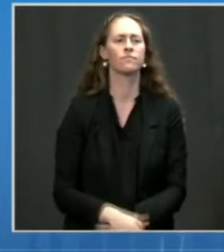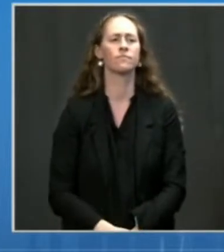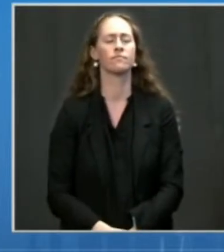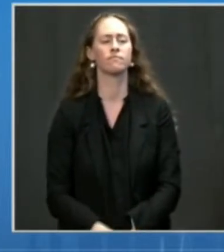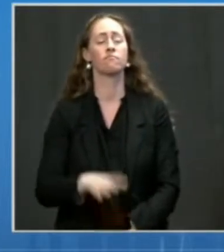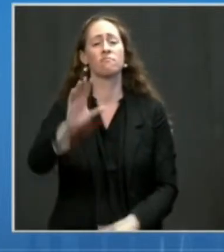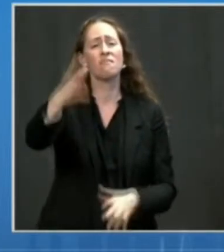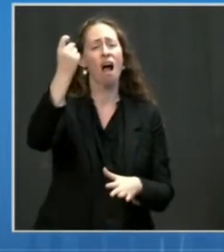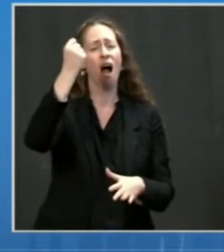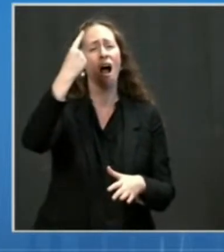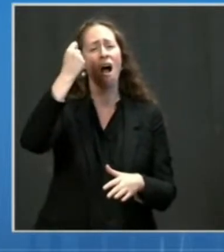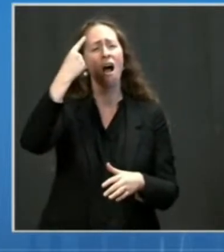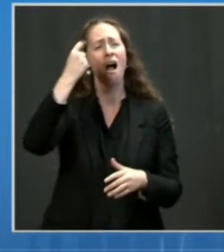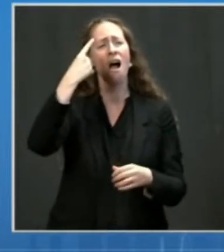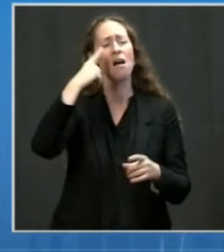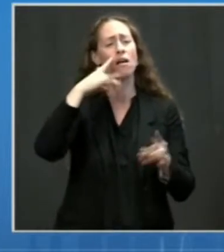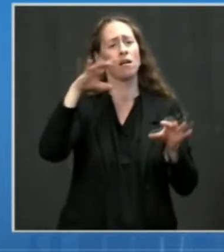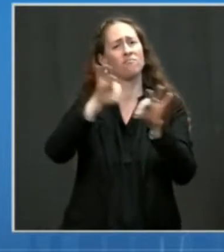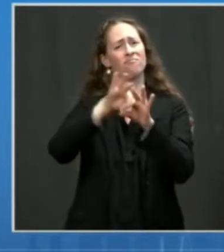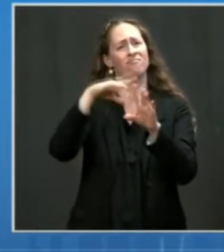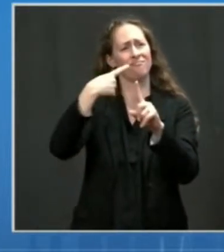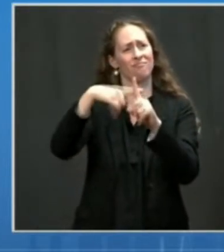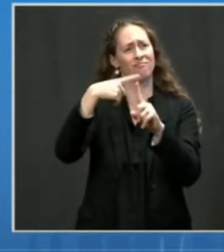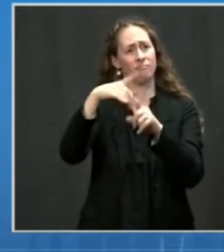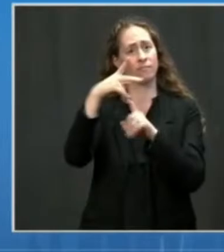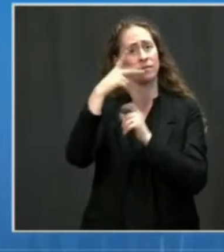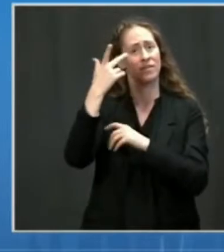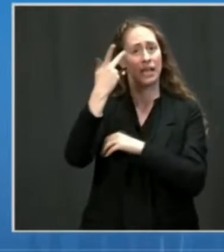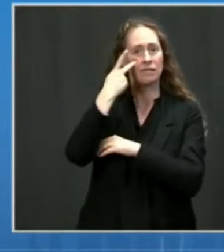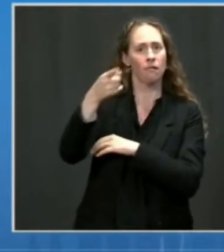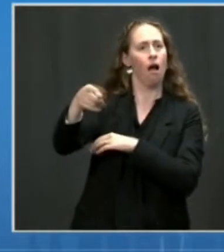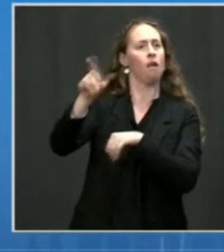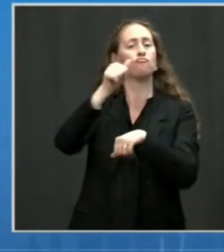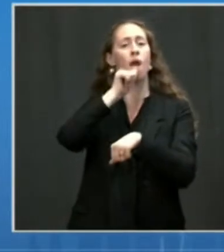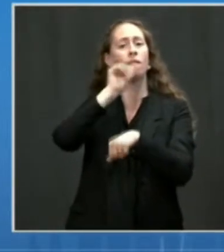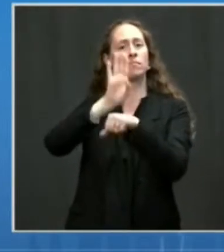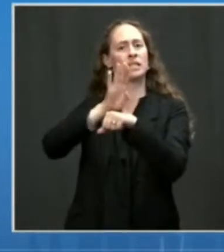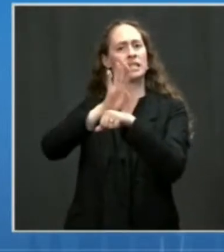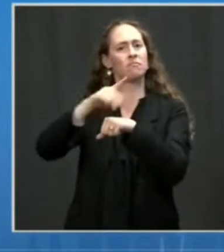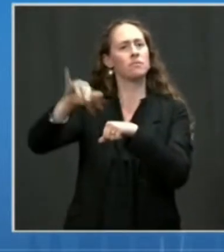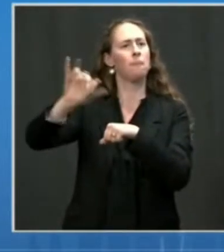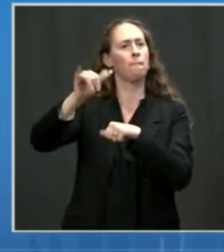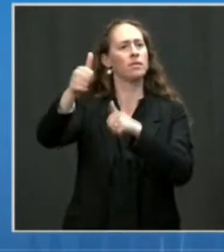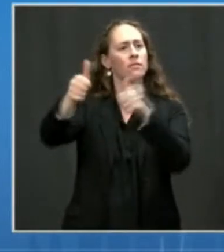AREAS THAT WOULD REQUIRE THESE OTHER TYPES OF MANDATES IF YOU WILL, FOR VACCINATION.